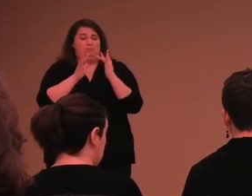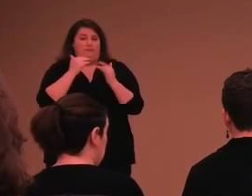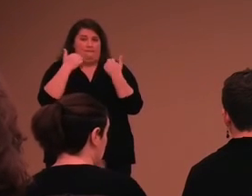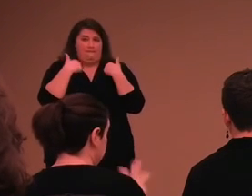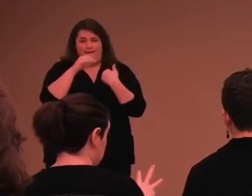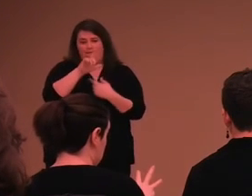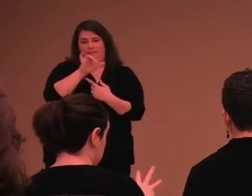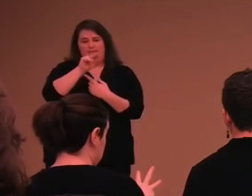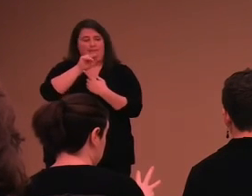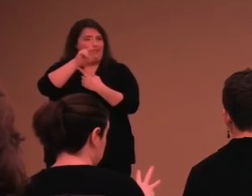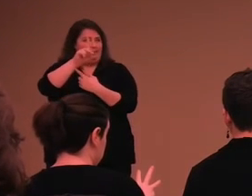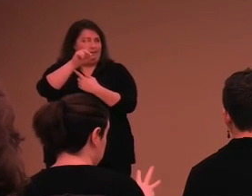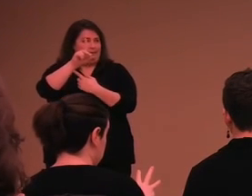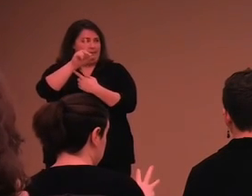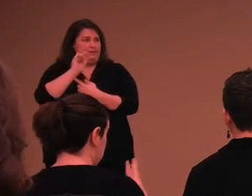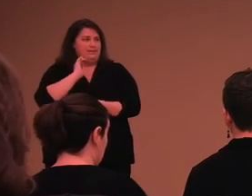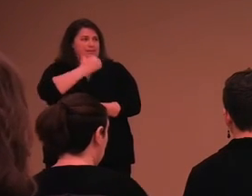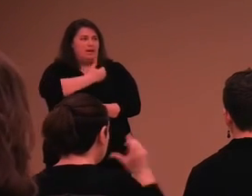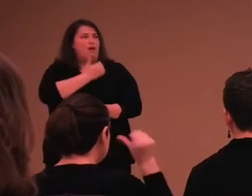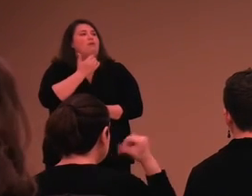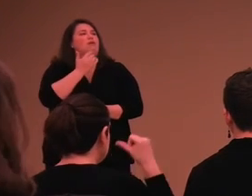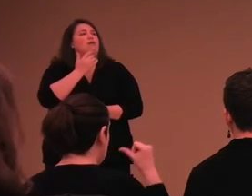To our soundcloud page and you can download